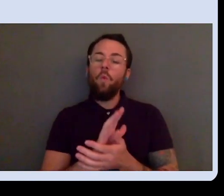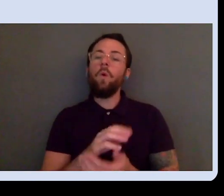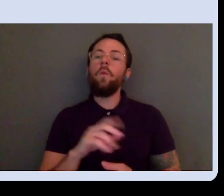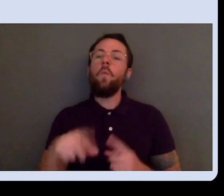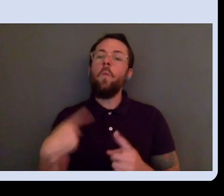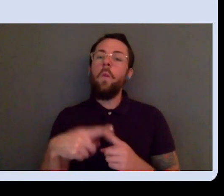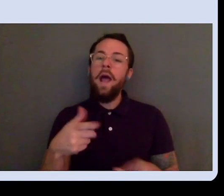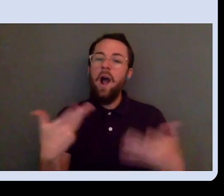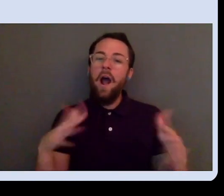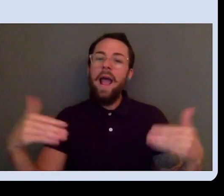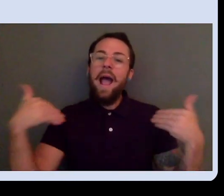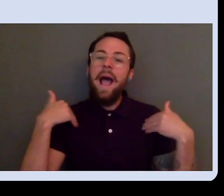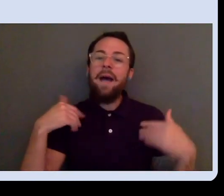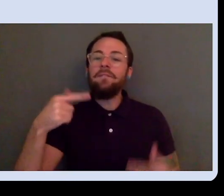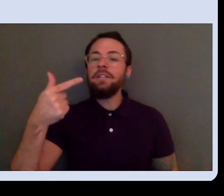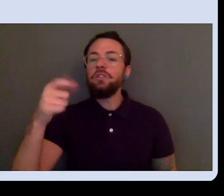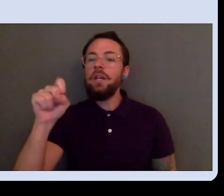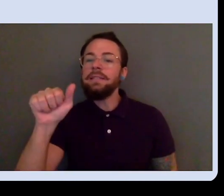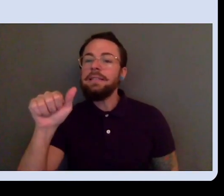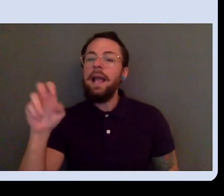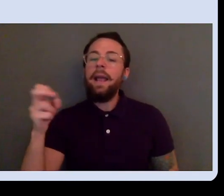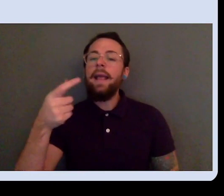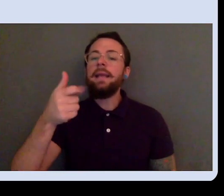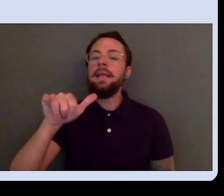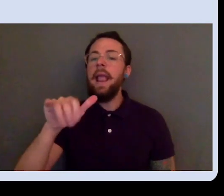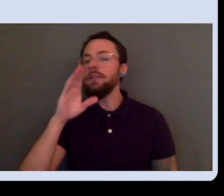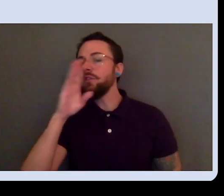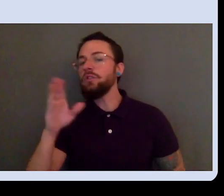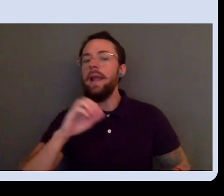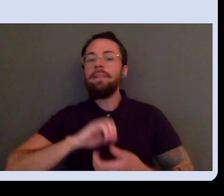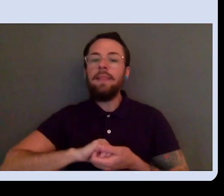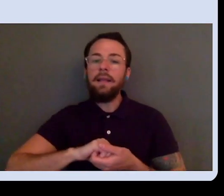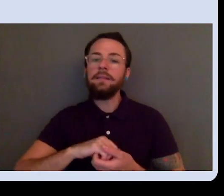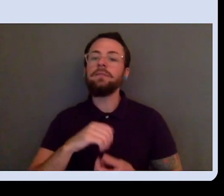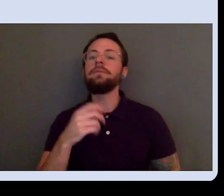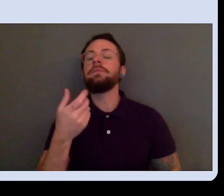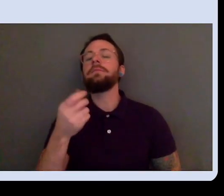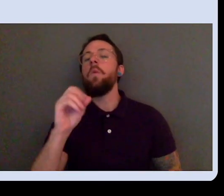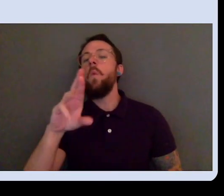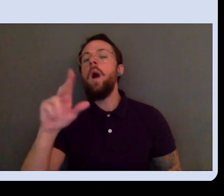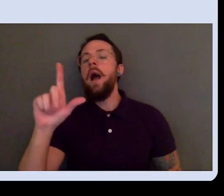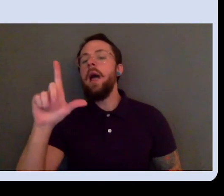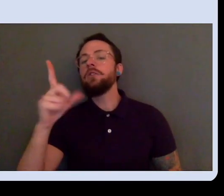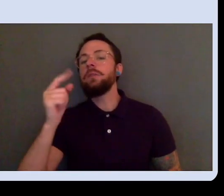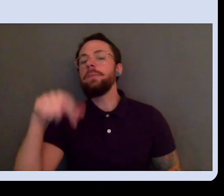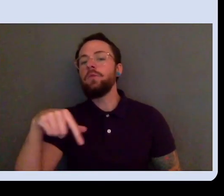Research shows that students feel more comfortable going to school when they already have something